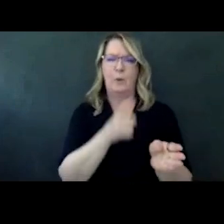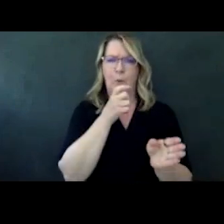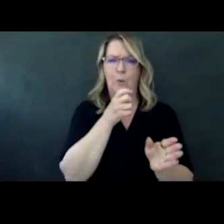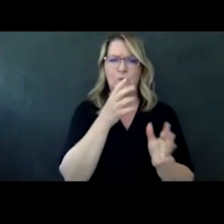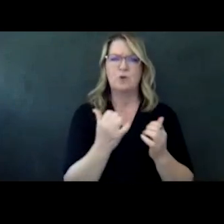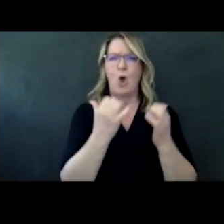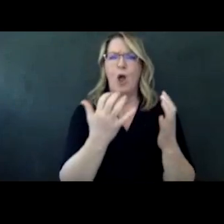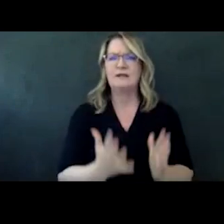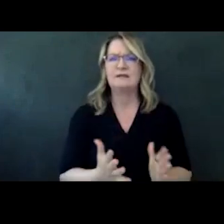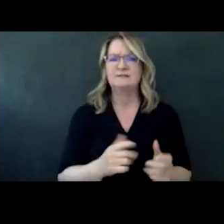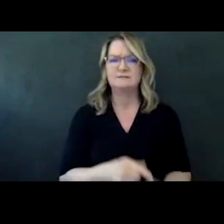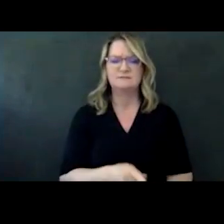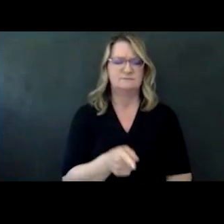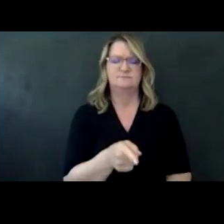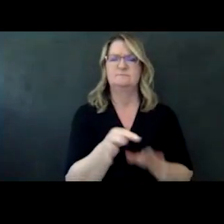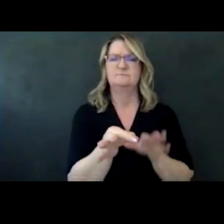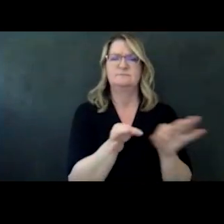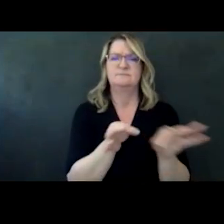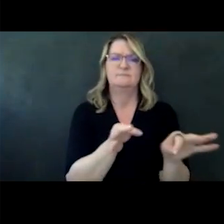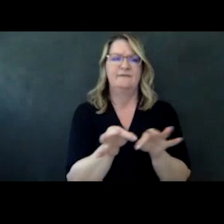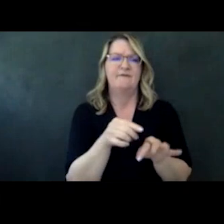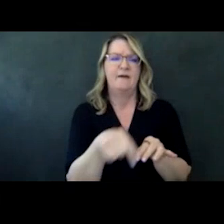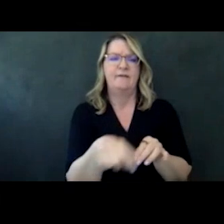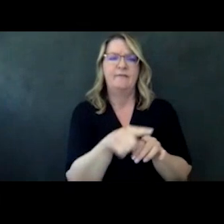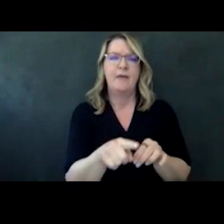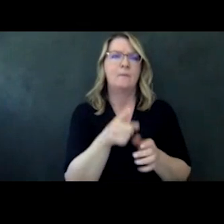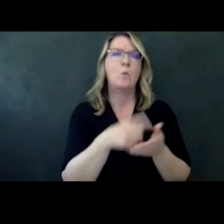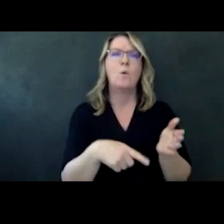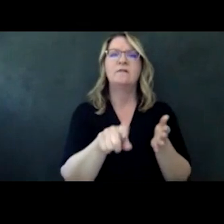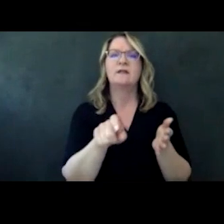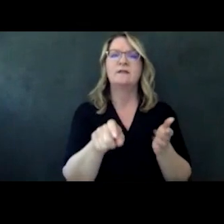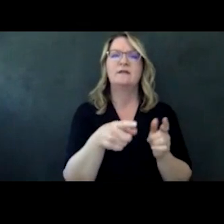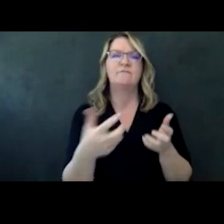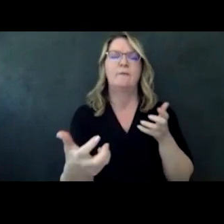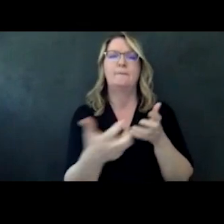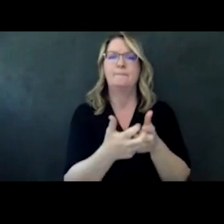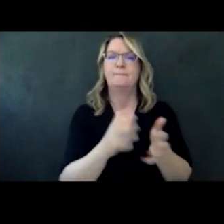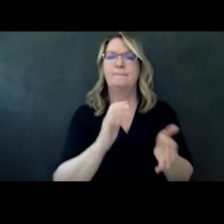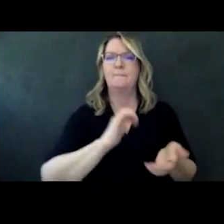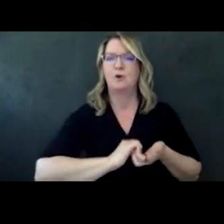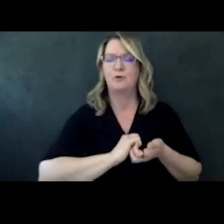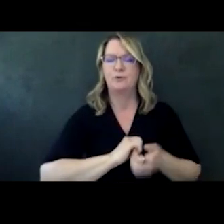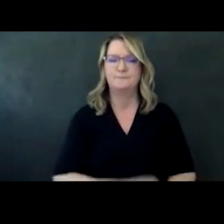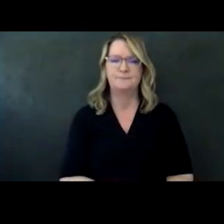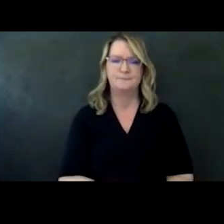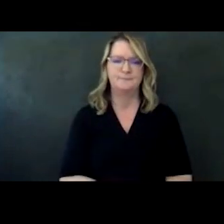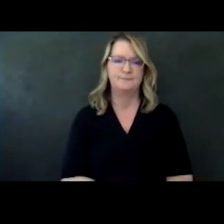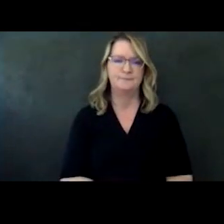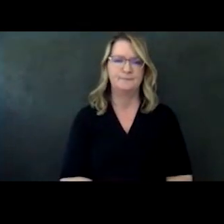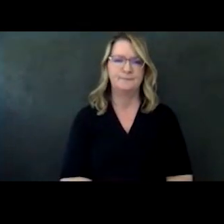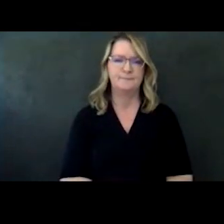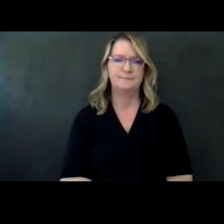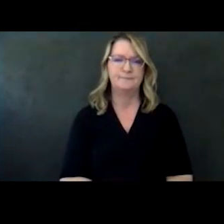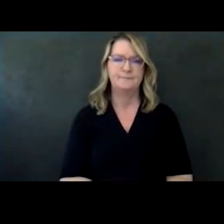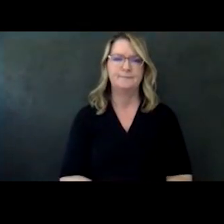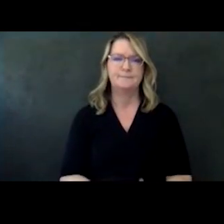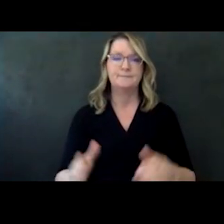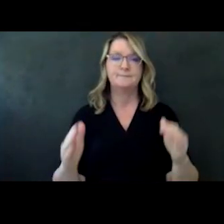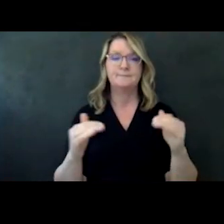they might need from a potential partnership. Slide 8, defining your audience. When crafting